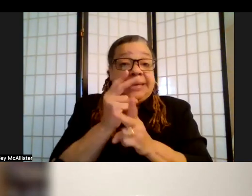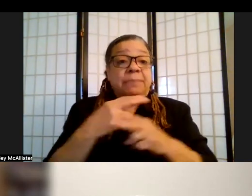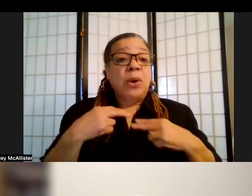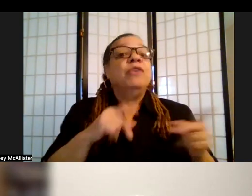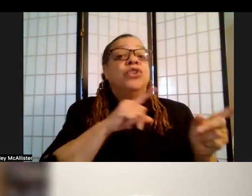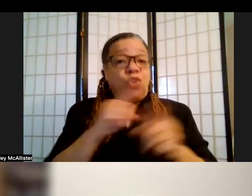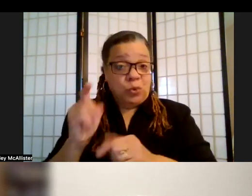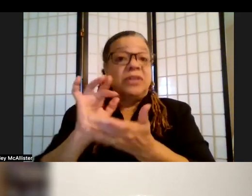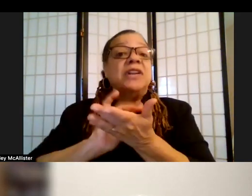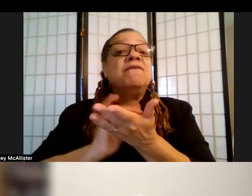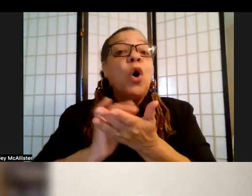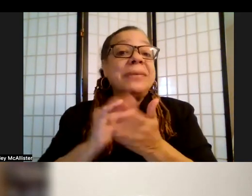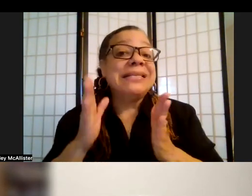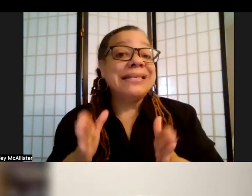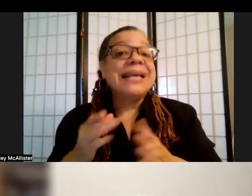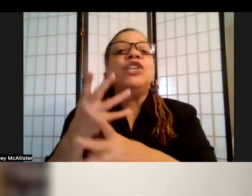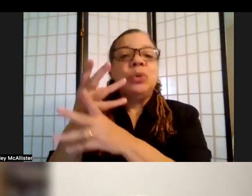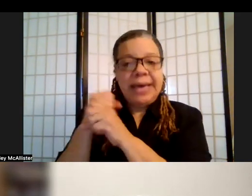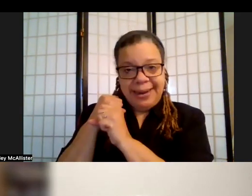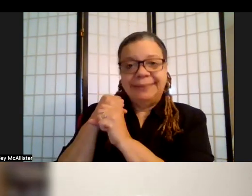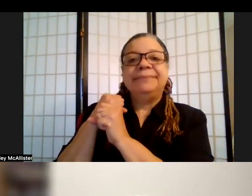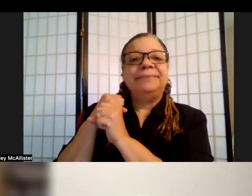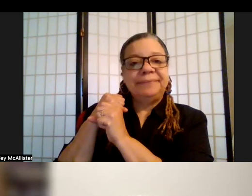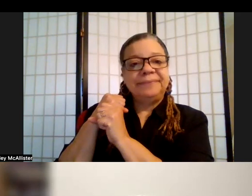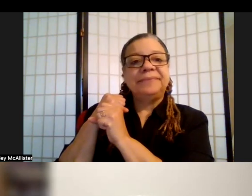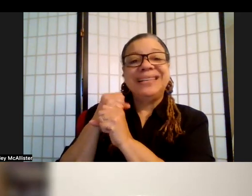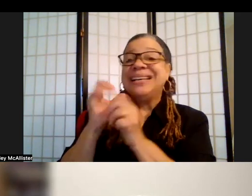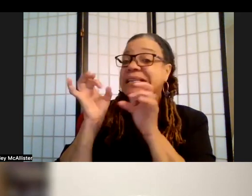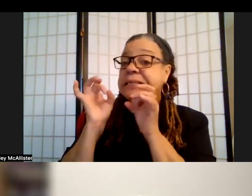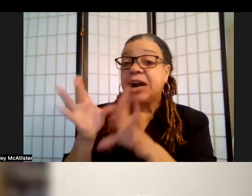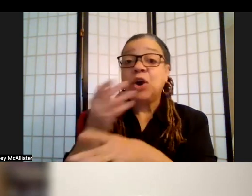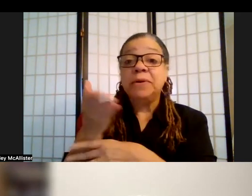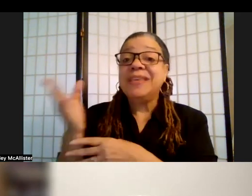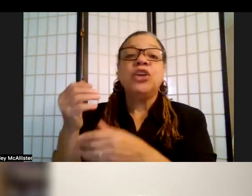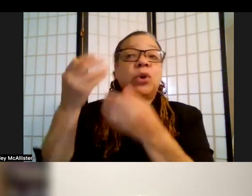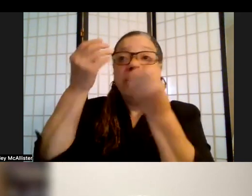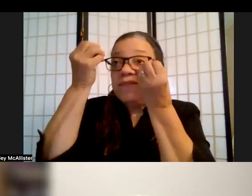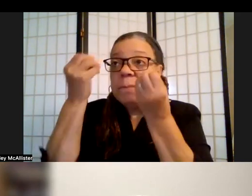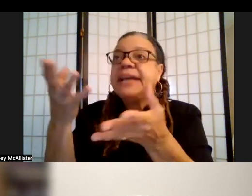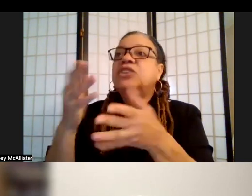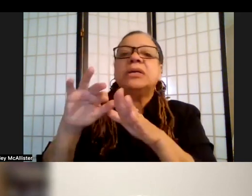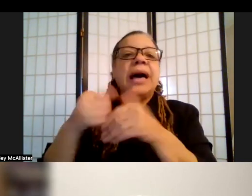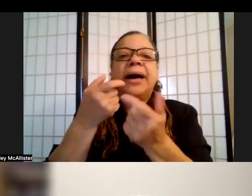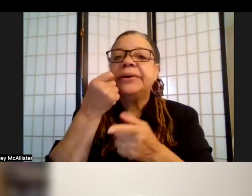the pharmacist and you get it. And it's it's a terrible thing, because you don't have information, you don't have knowledge.